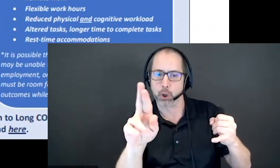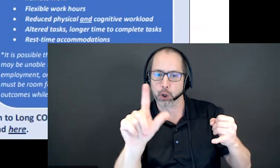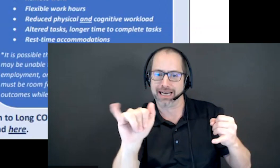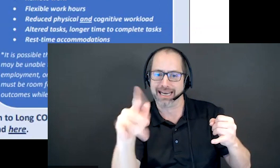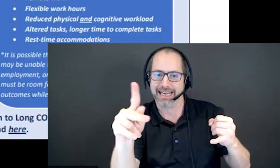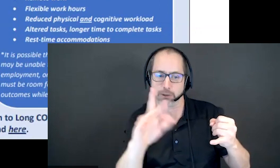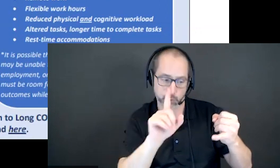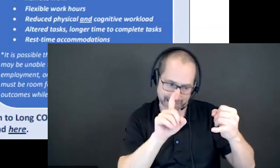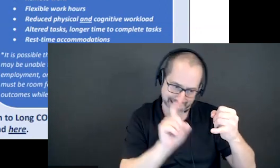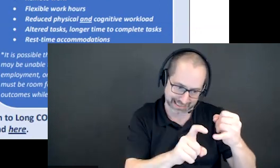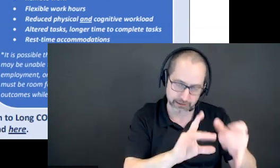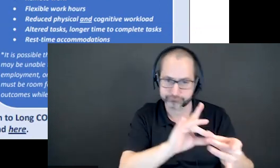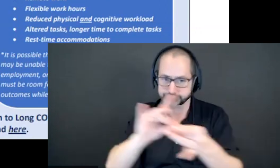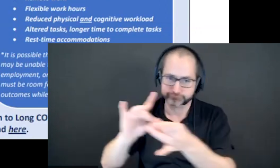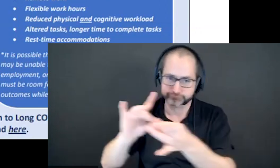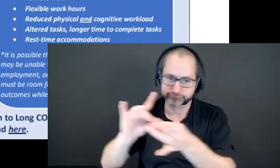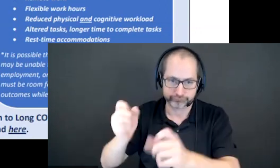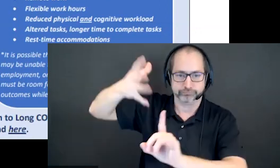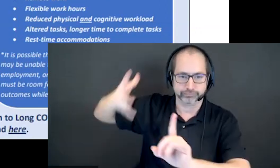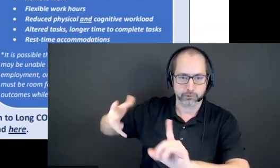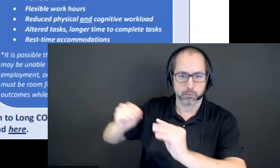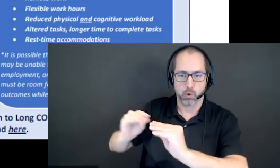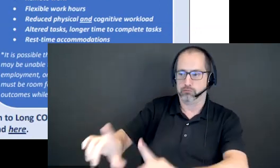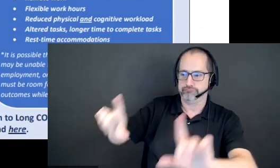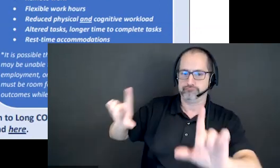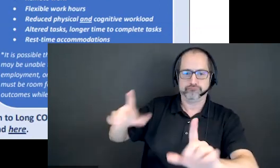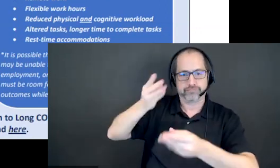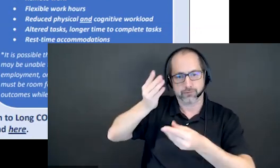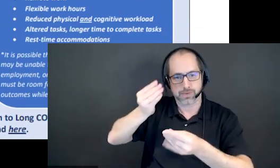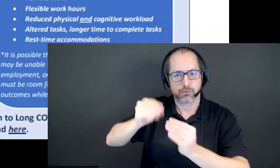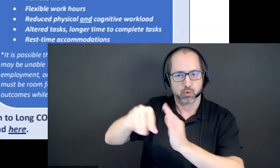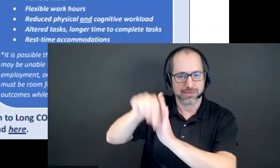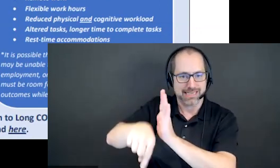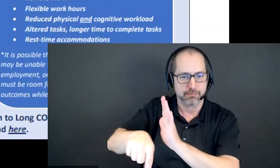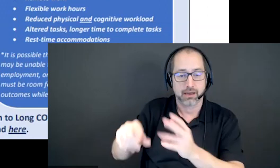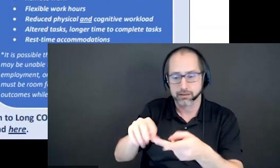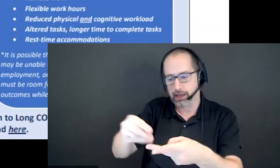it'll describe a little bit more in depth, it'll provide references so that you can understand